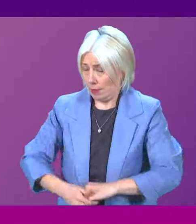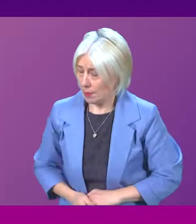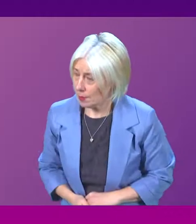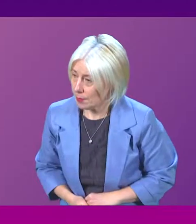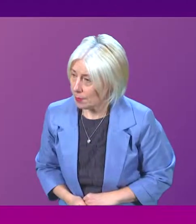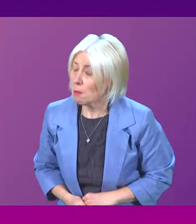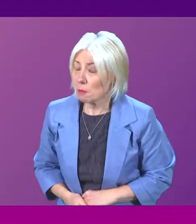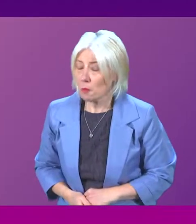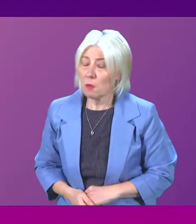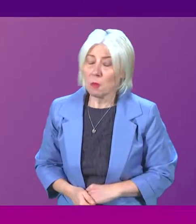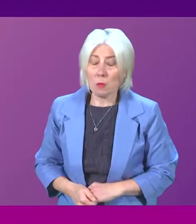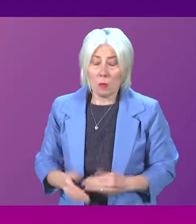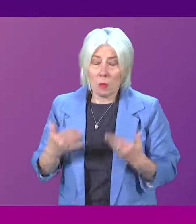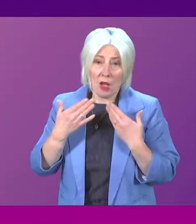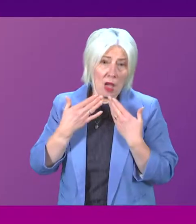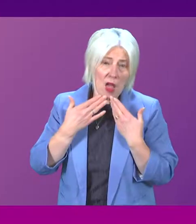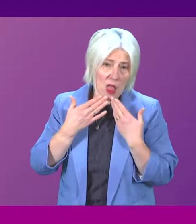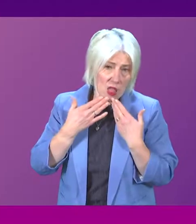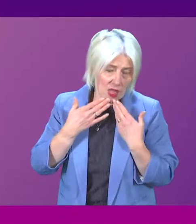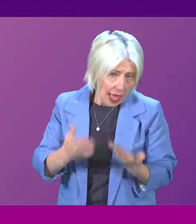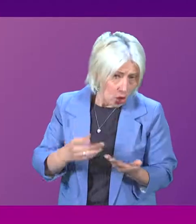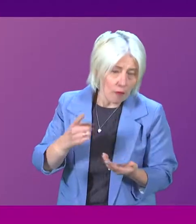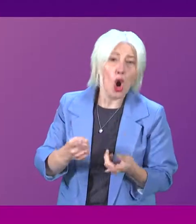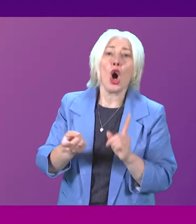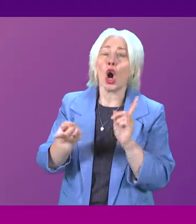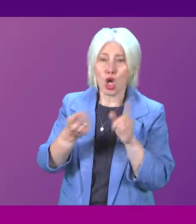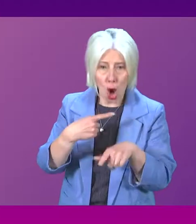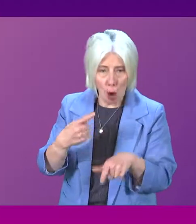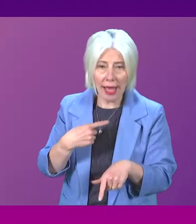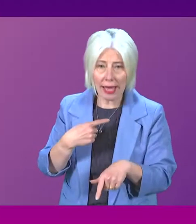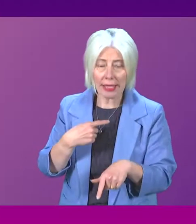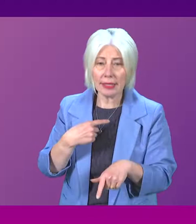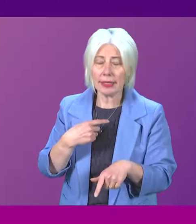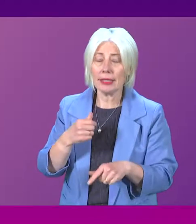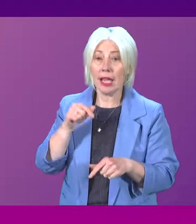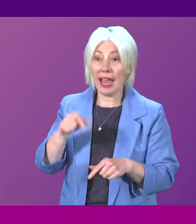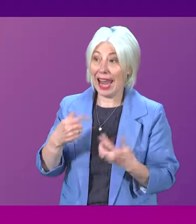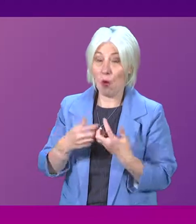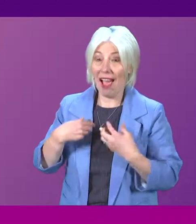I welcome Pam Duncan-Glancy’s comments and her recognition of the step that I have taken today.